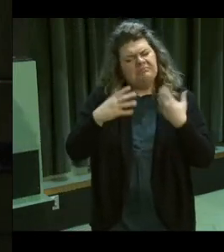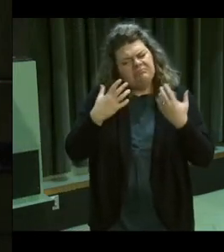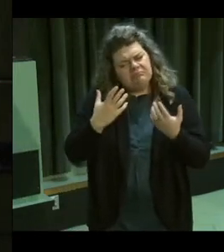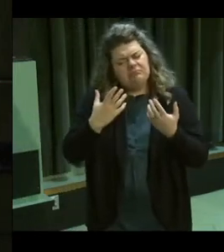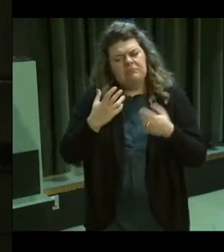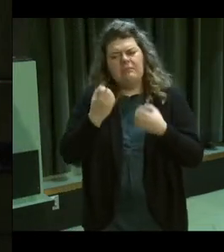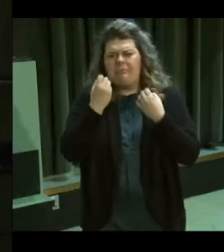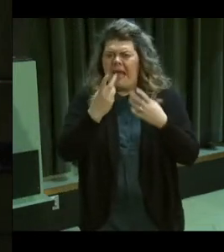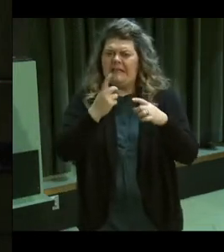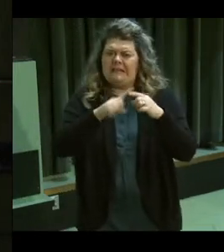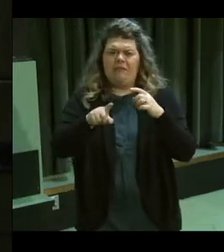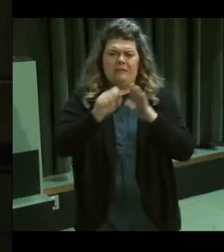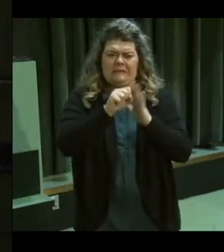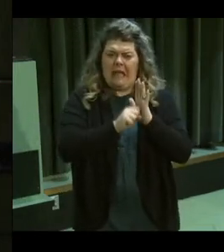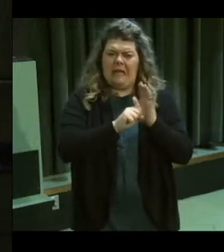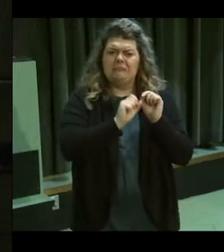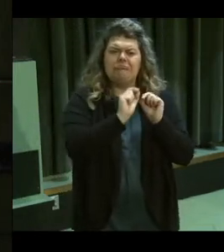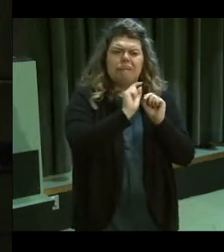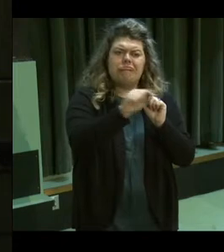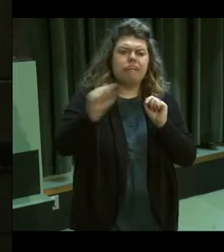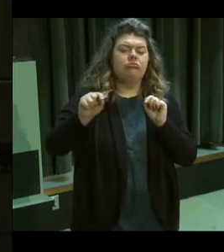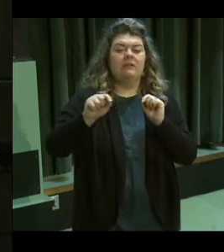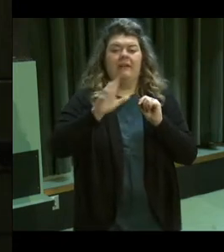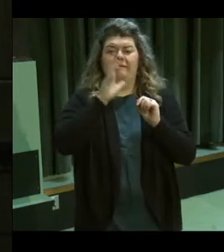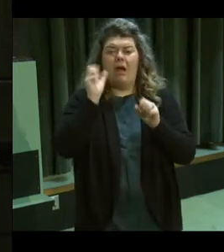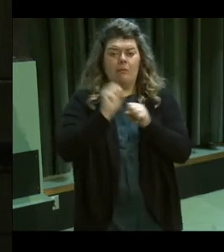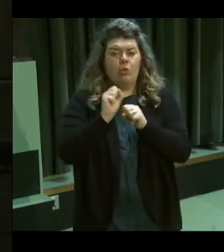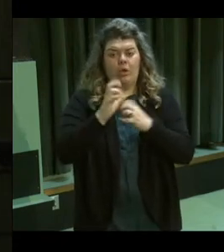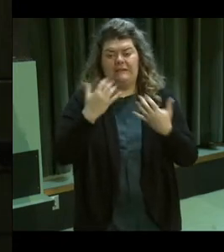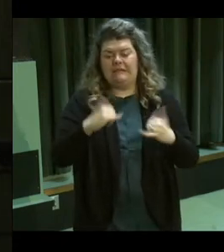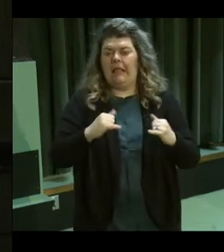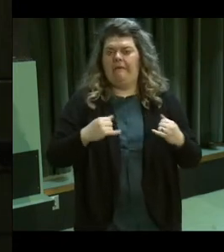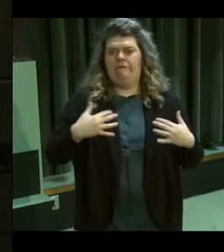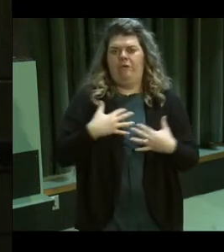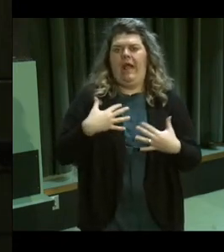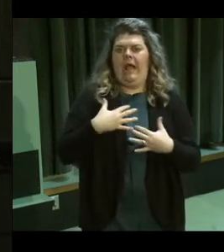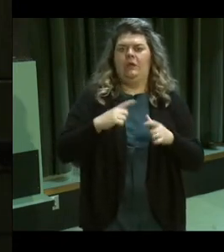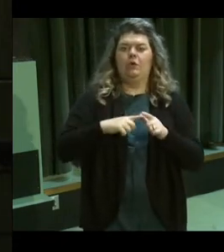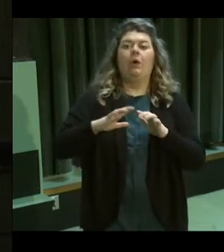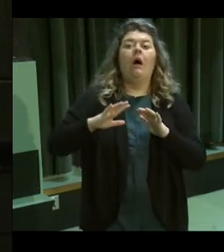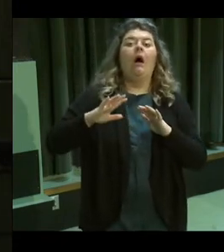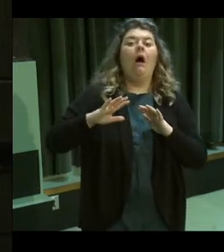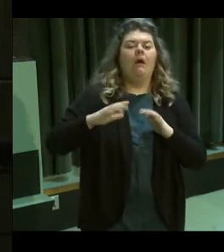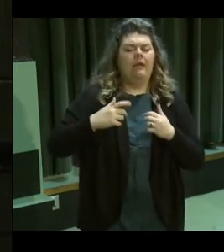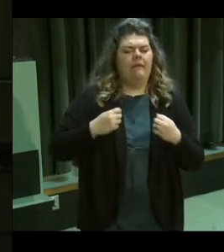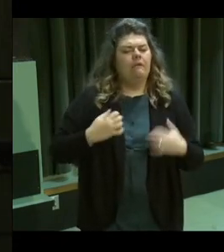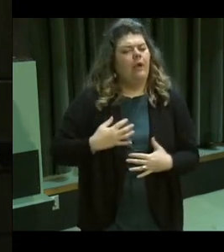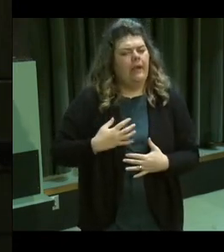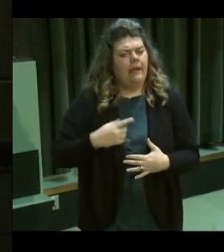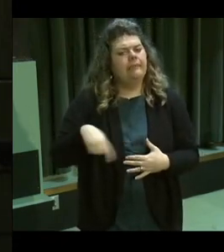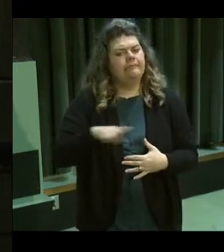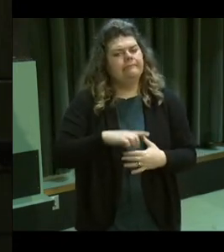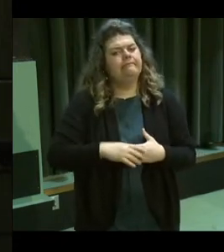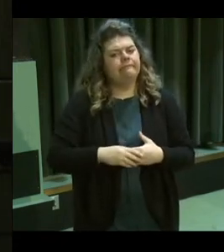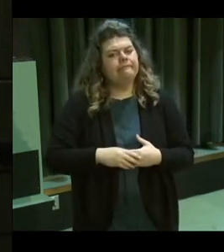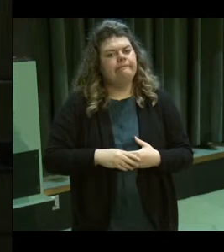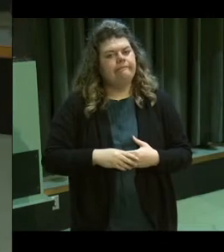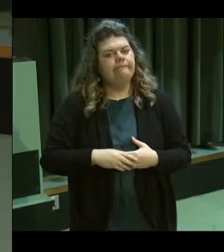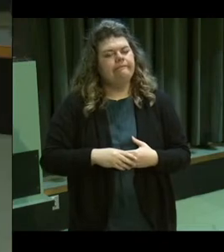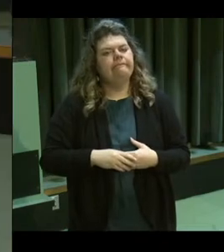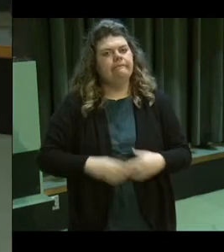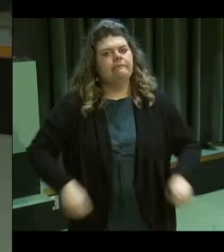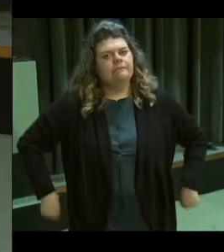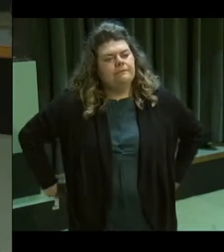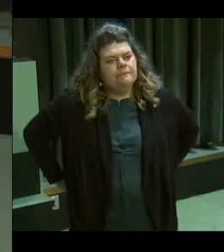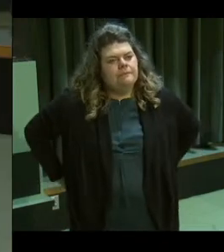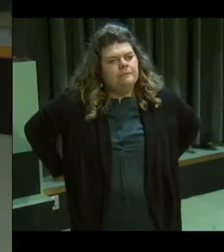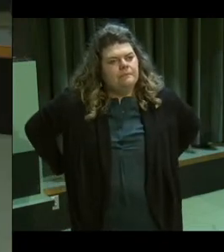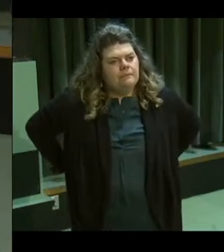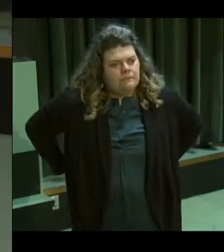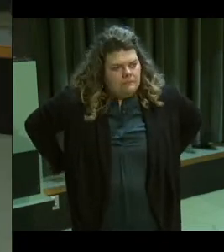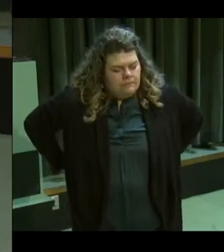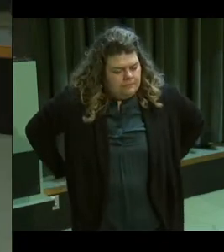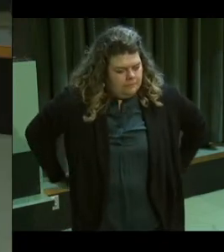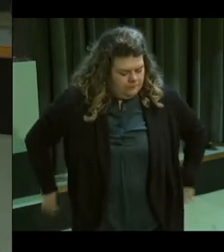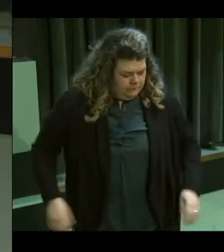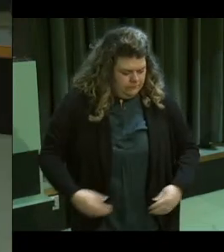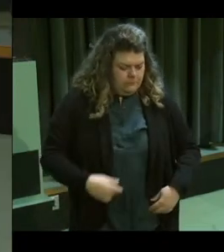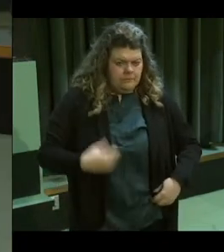different states, farm workers